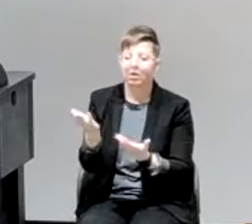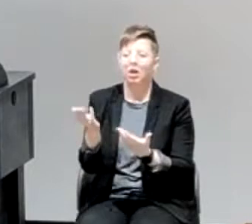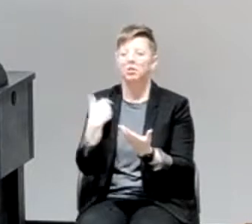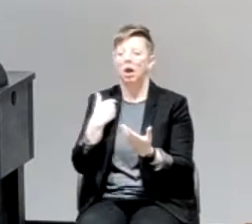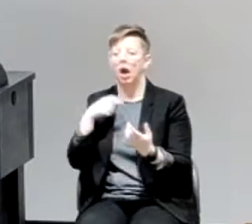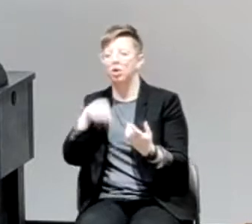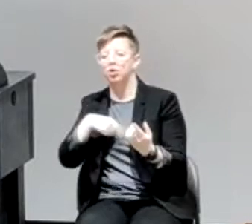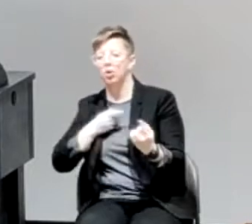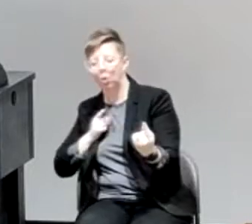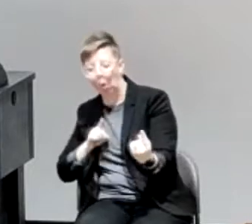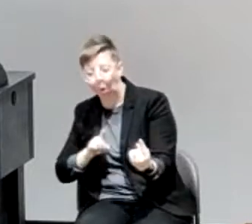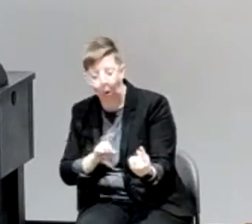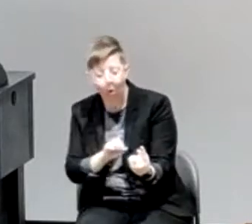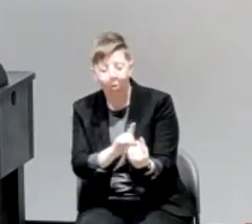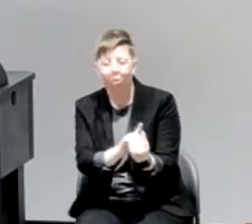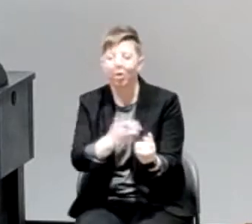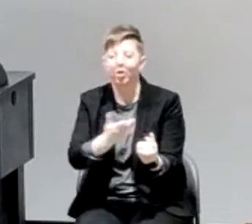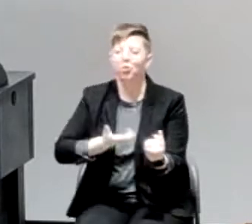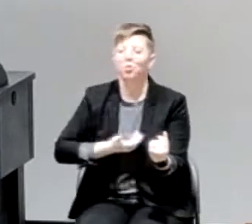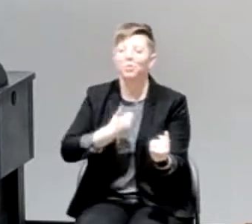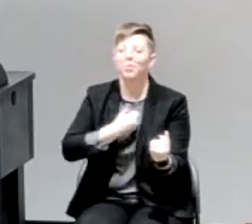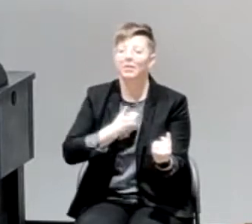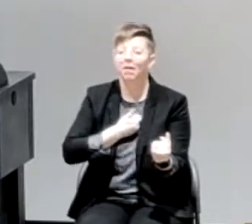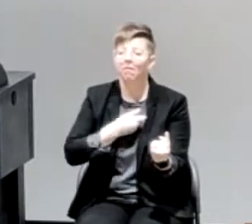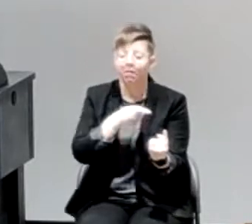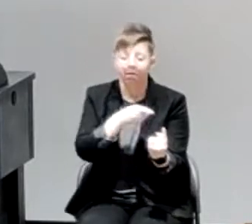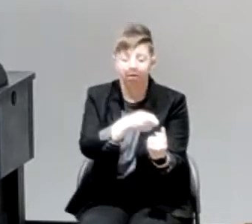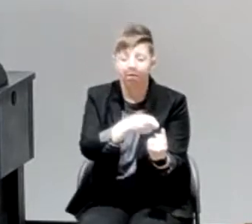My social worker called and said I think I mitt your daughter. Cool call to receive.